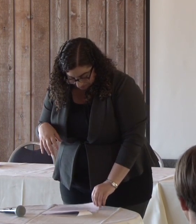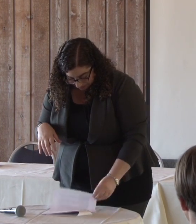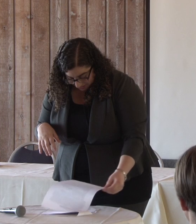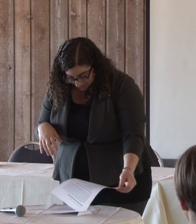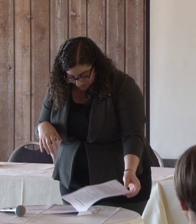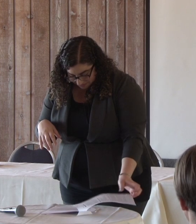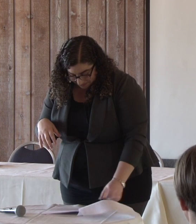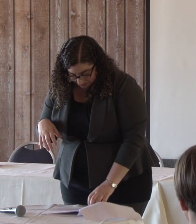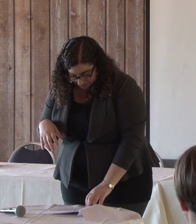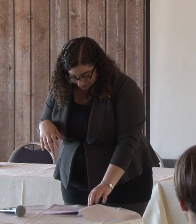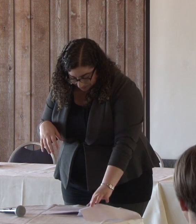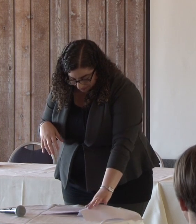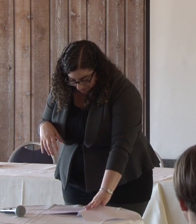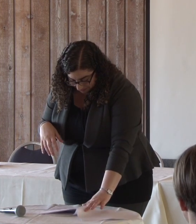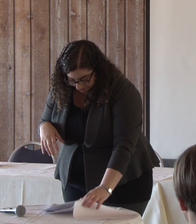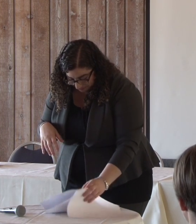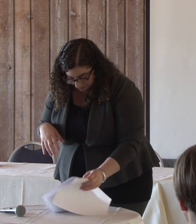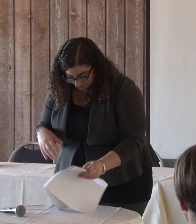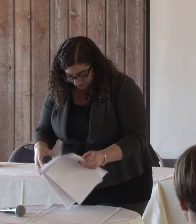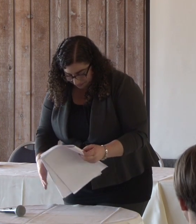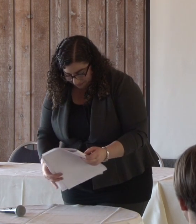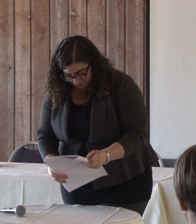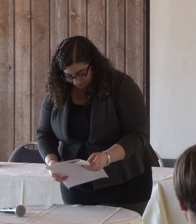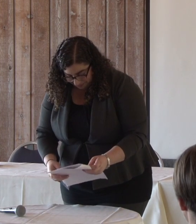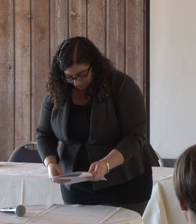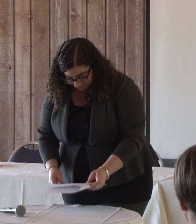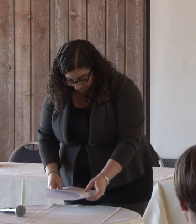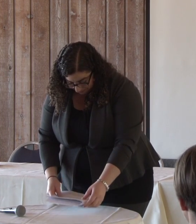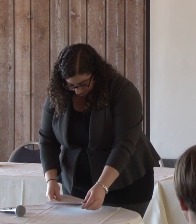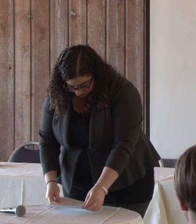Any questions about that Okay.